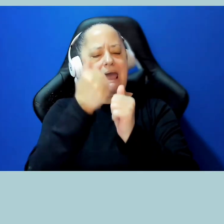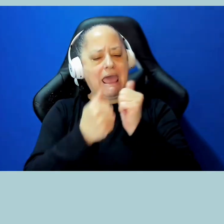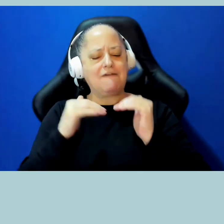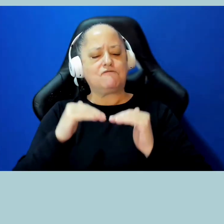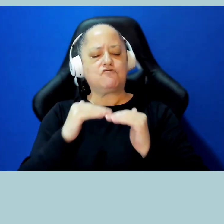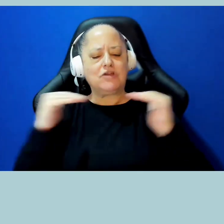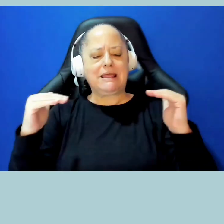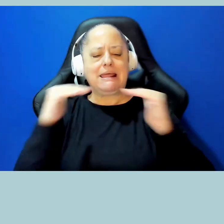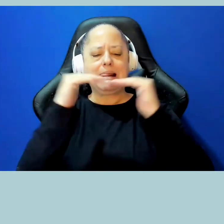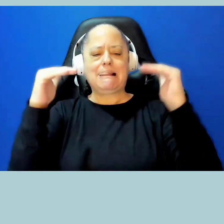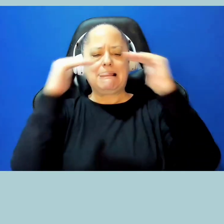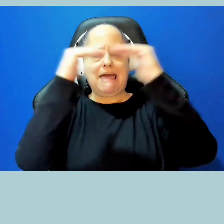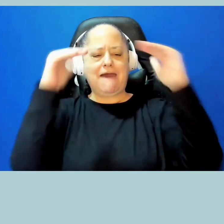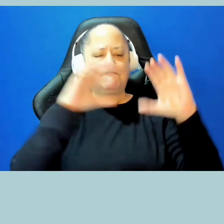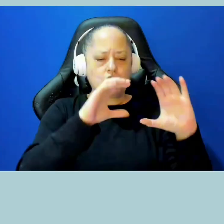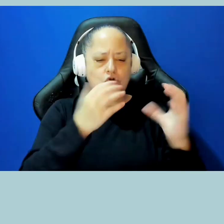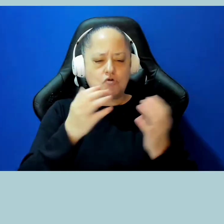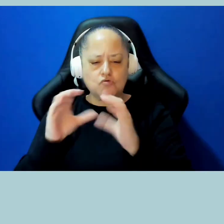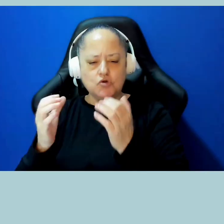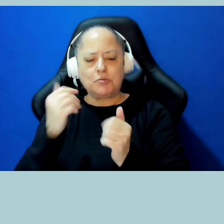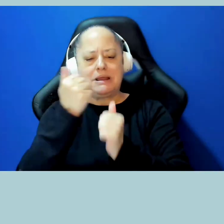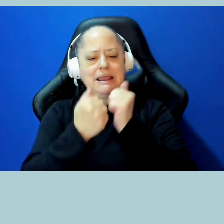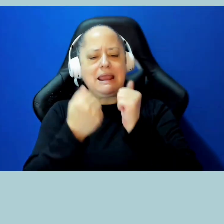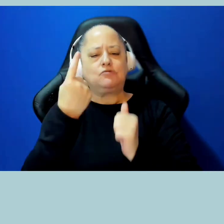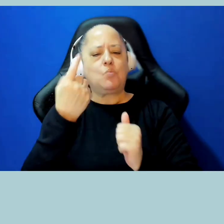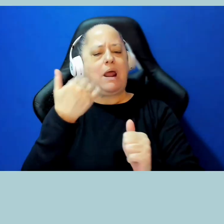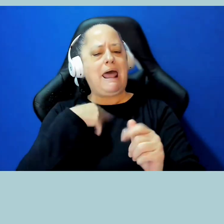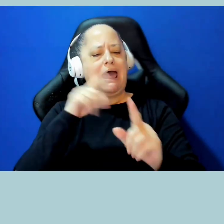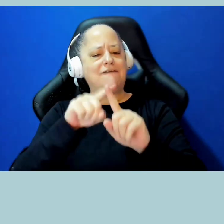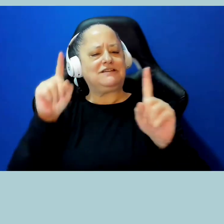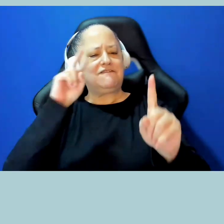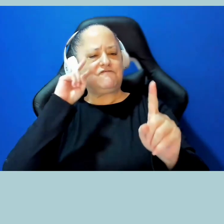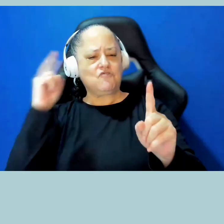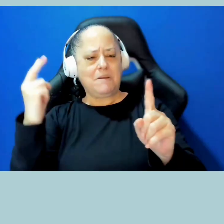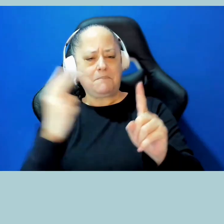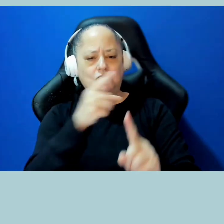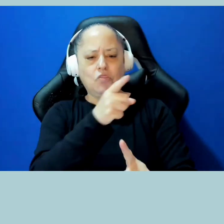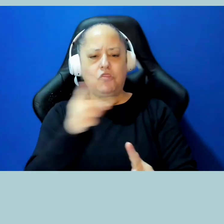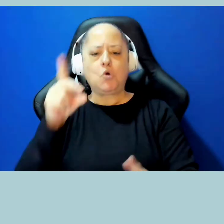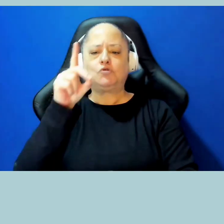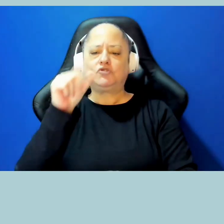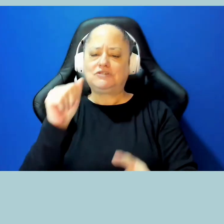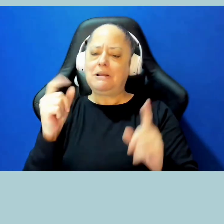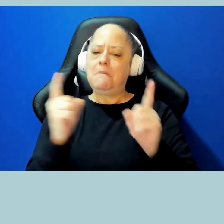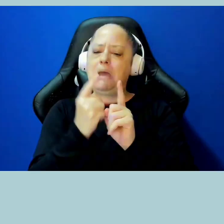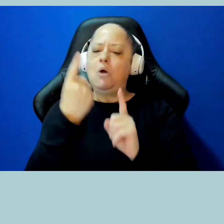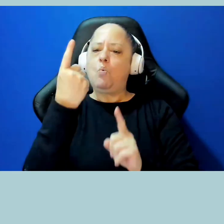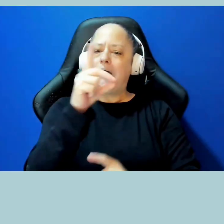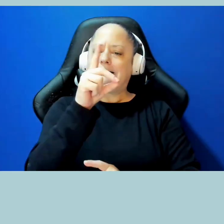sector. Because everybody has a different perspective and for those of you who are disabled you know you met one disabled person you met one disabled person. We all